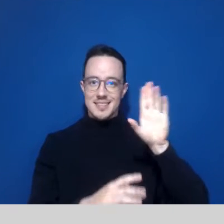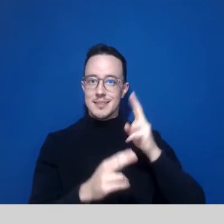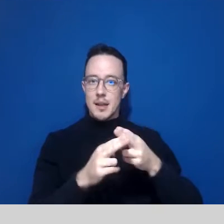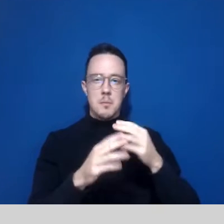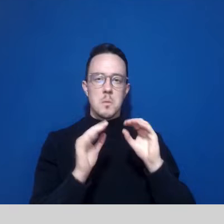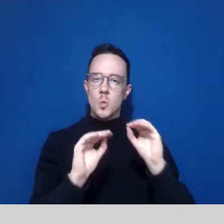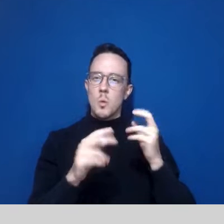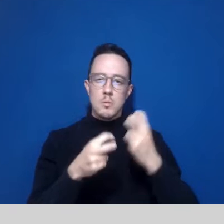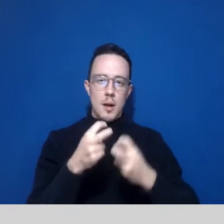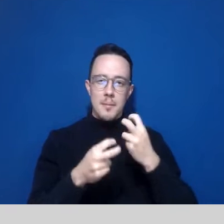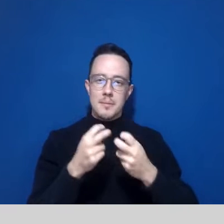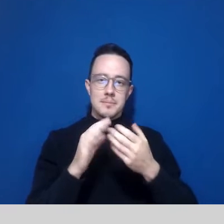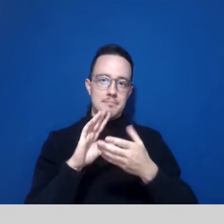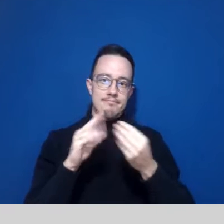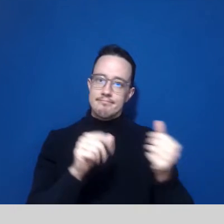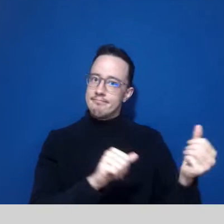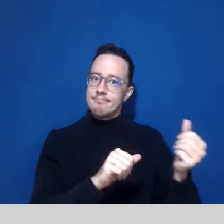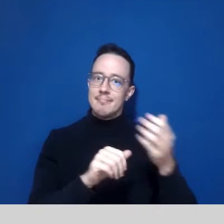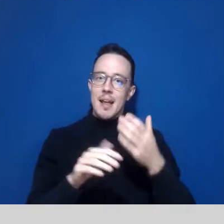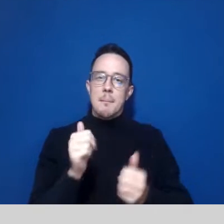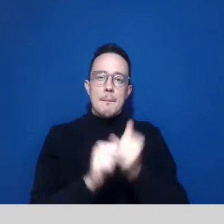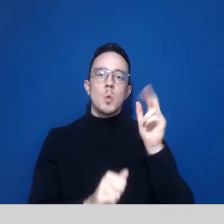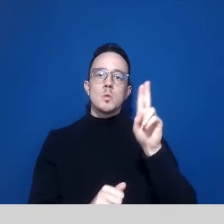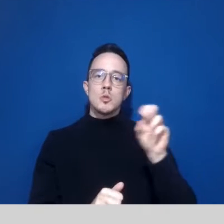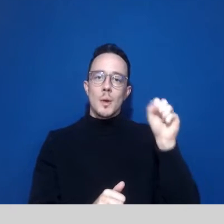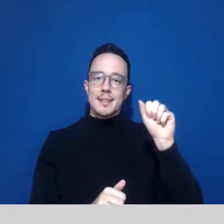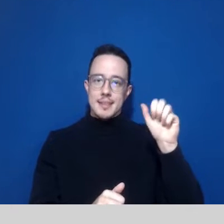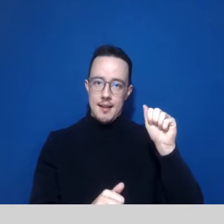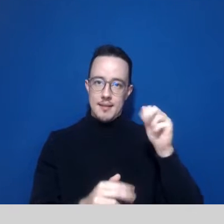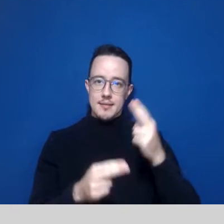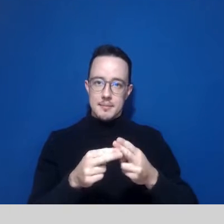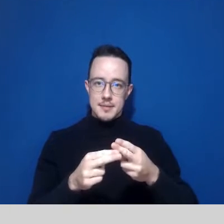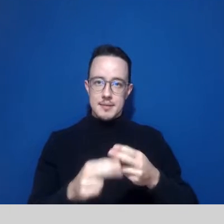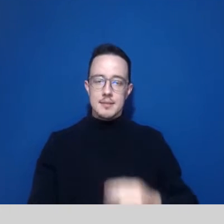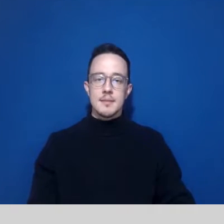and it is also the case of most names in the USA.